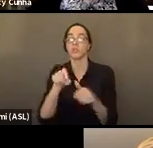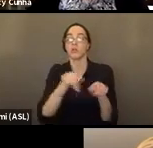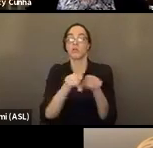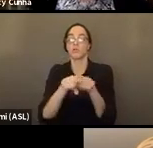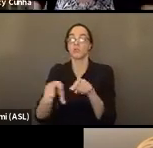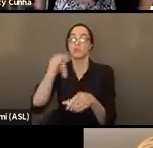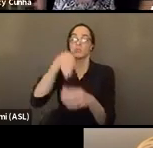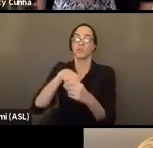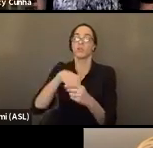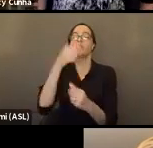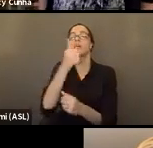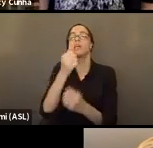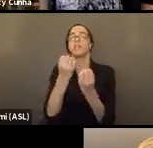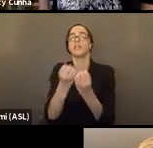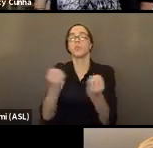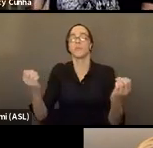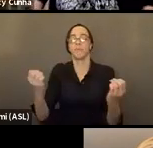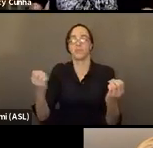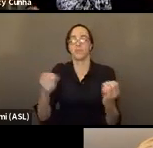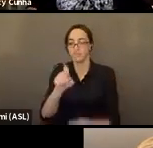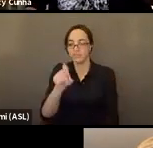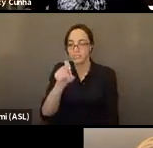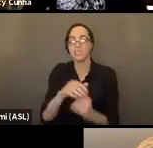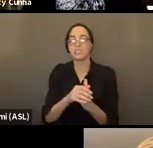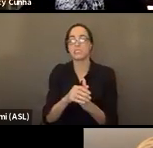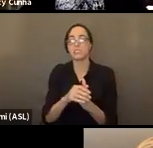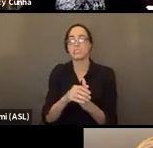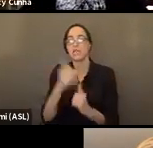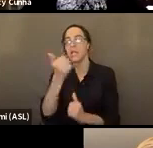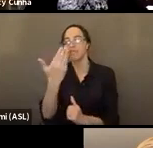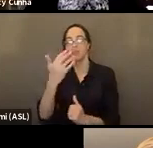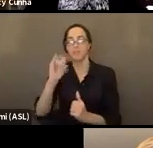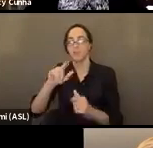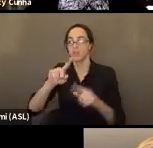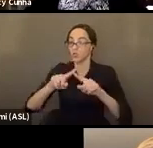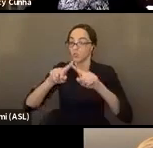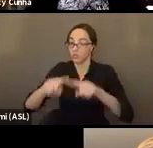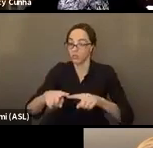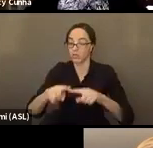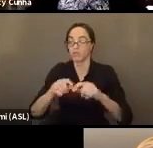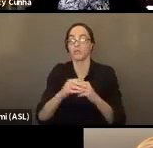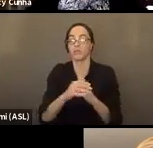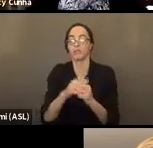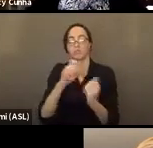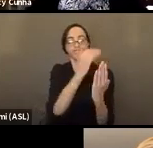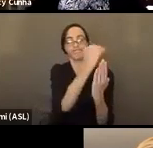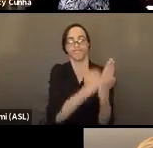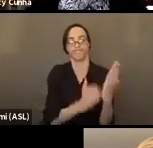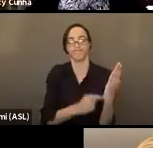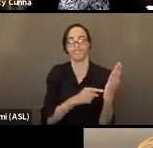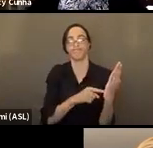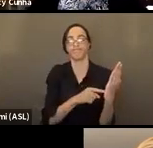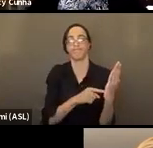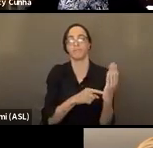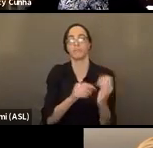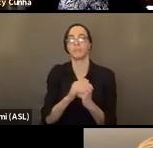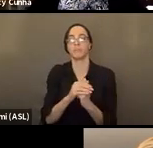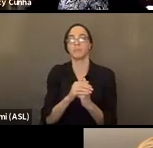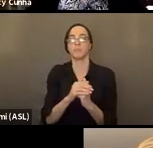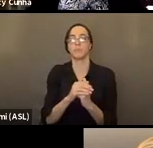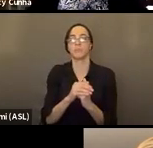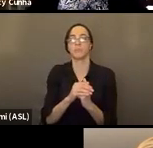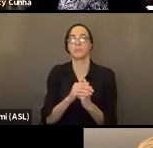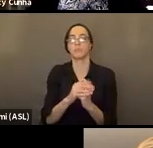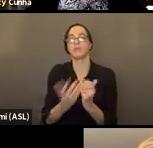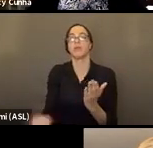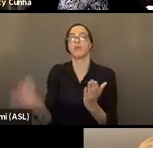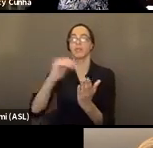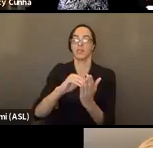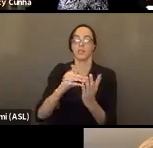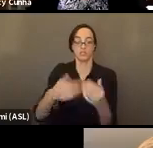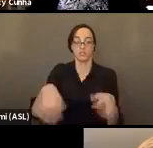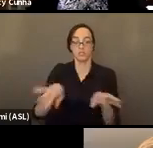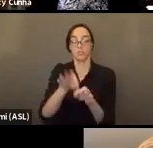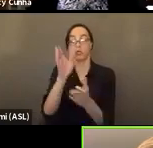or that you rely on and so that's you know again an important piece of that planning process um and